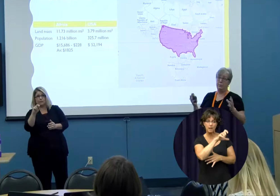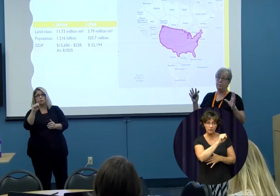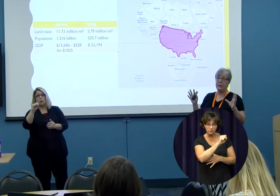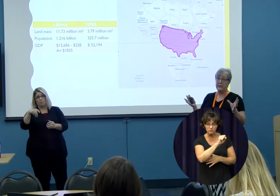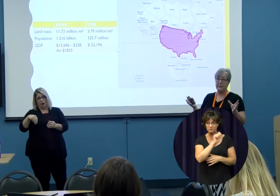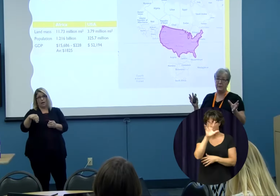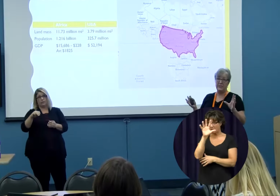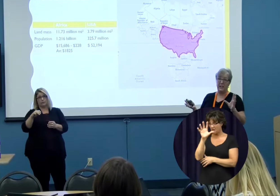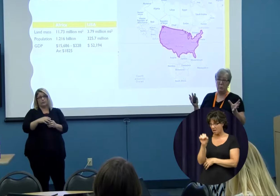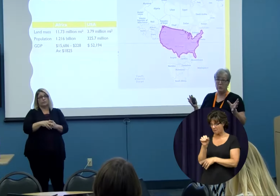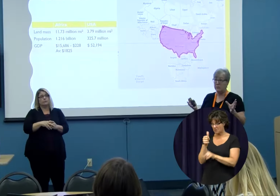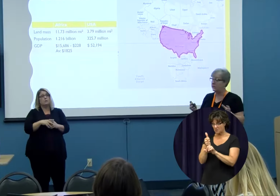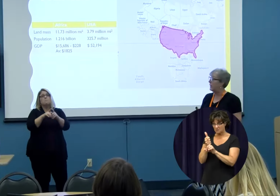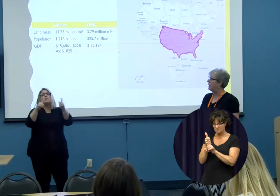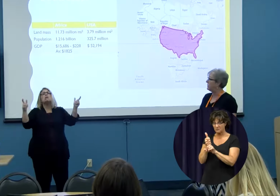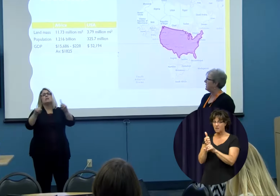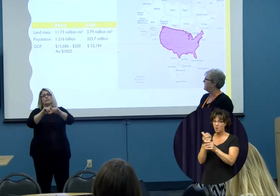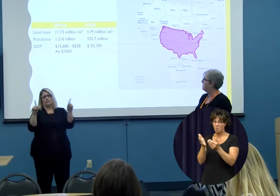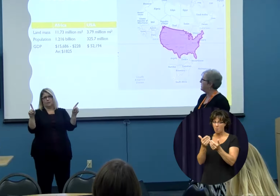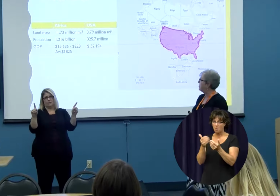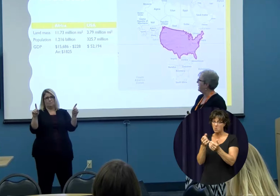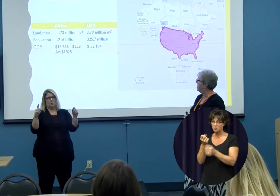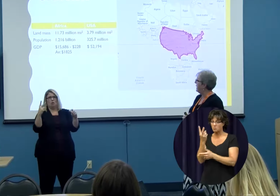So, big difference there, almost three times as much landmass.